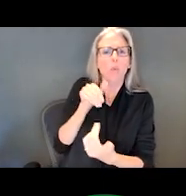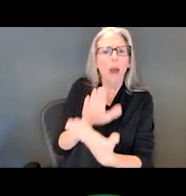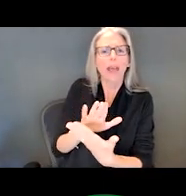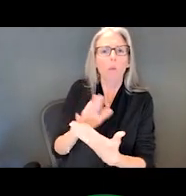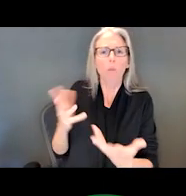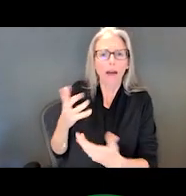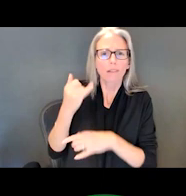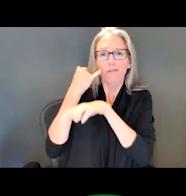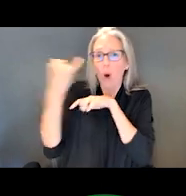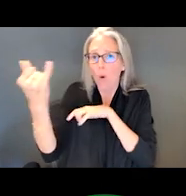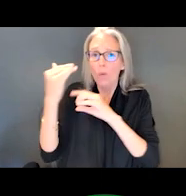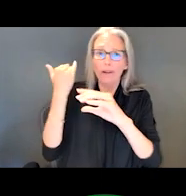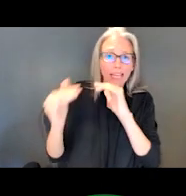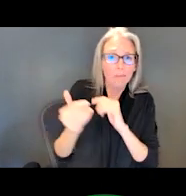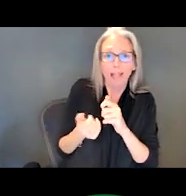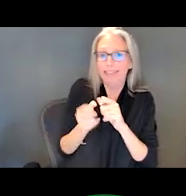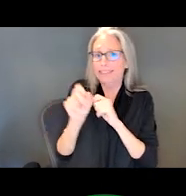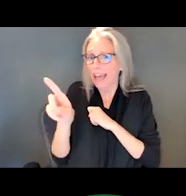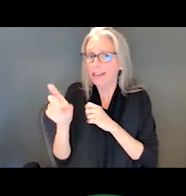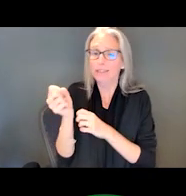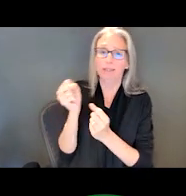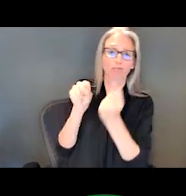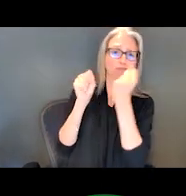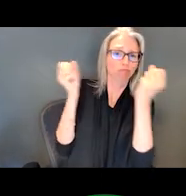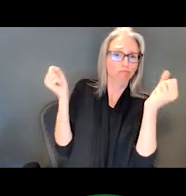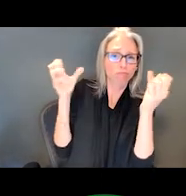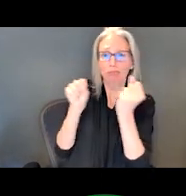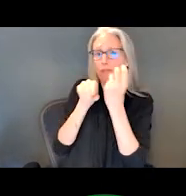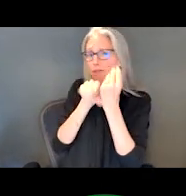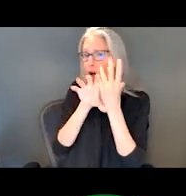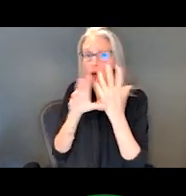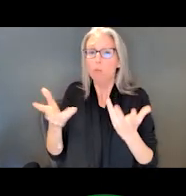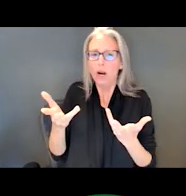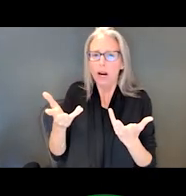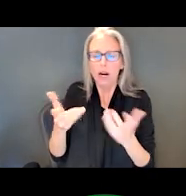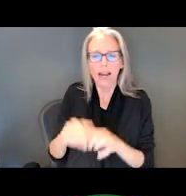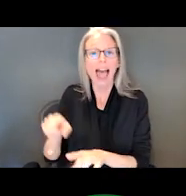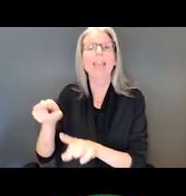To make that happen the way Trish is describing. What have been that step or have you let that fall between the cracks?